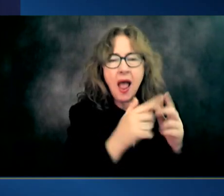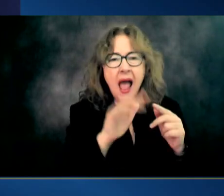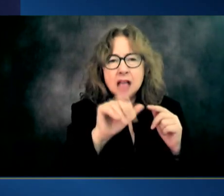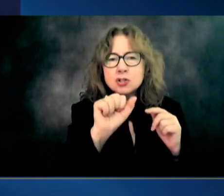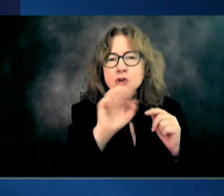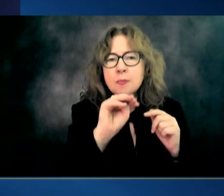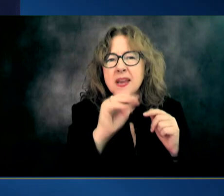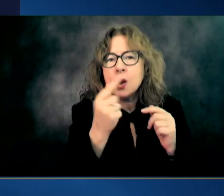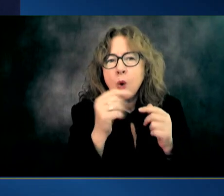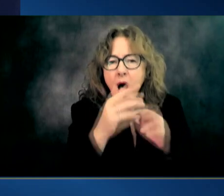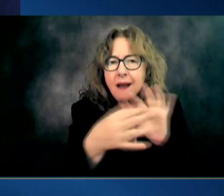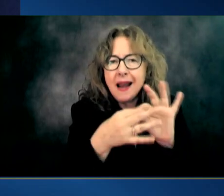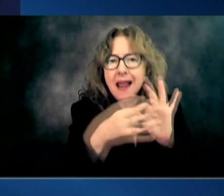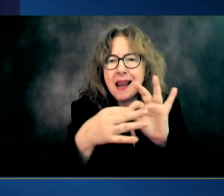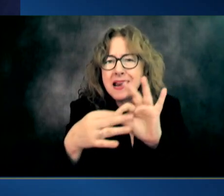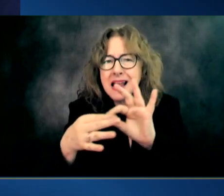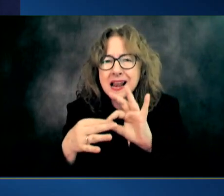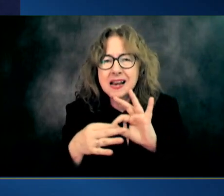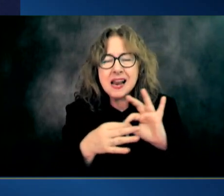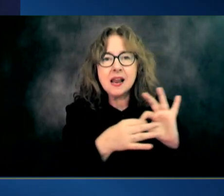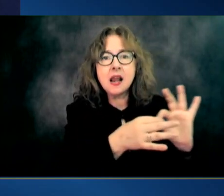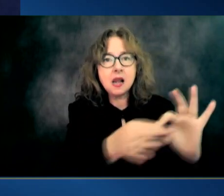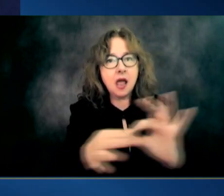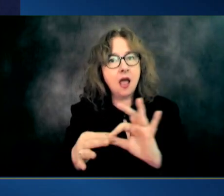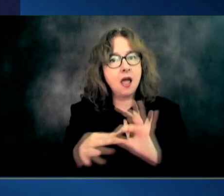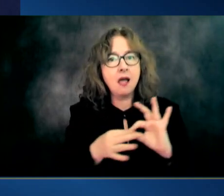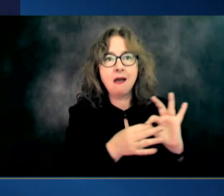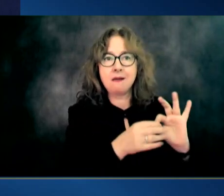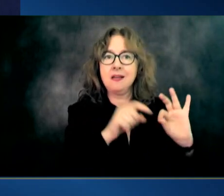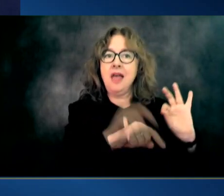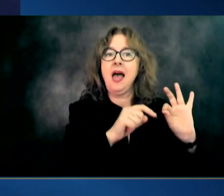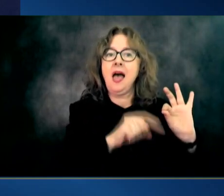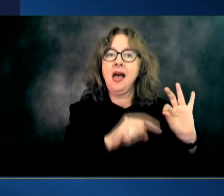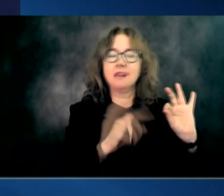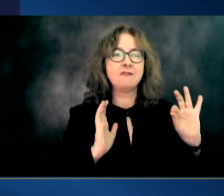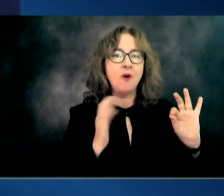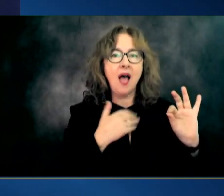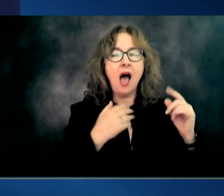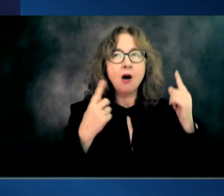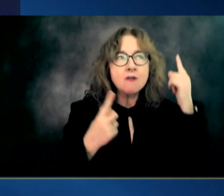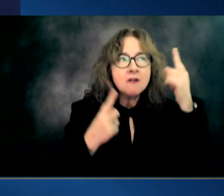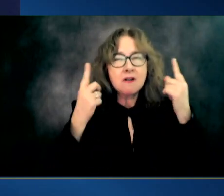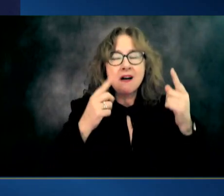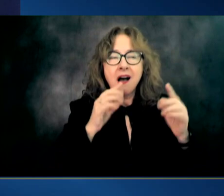these spaces where we get brought together to rub minds, to share information, need to happen